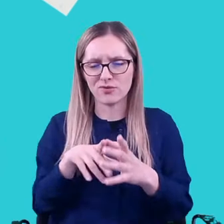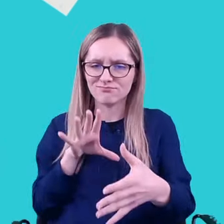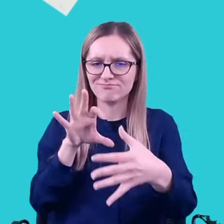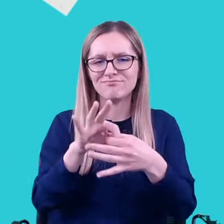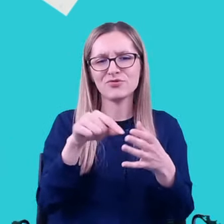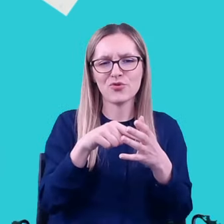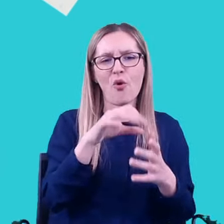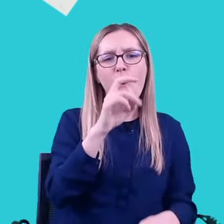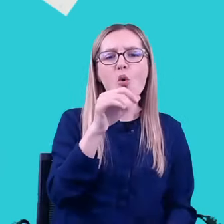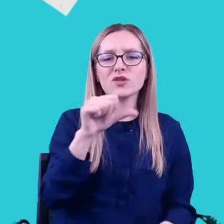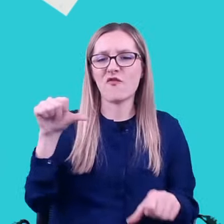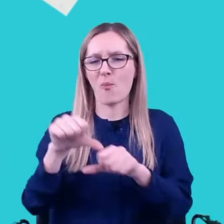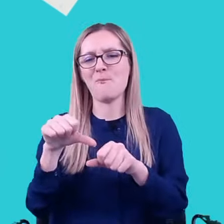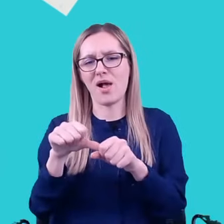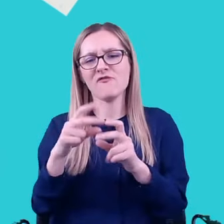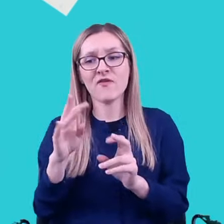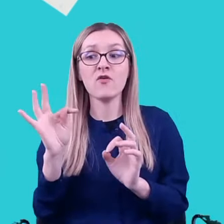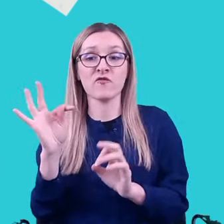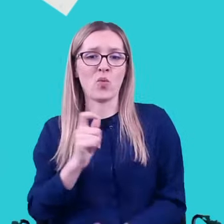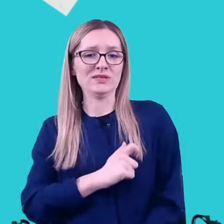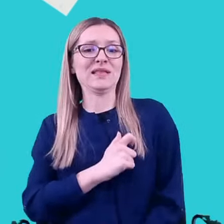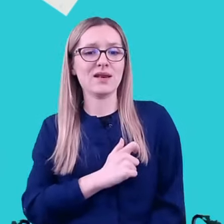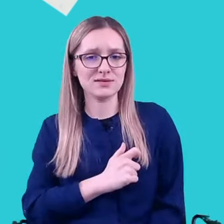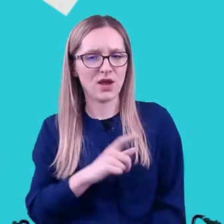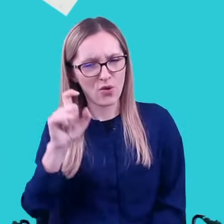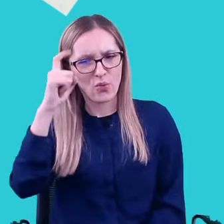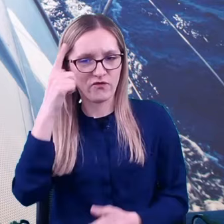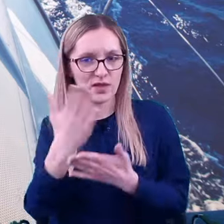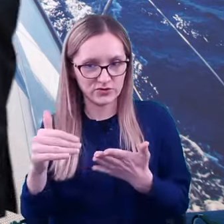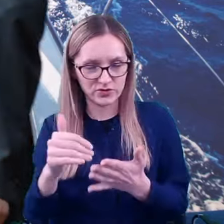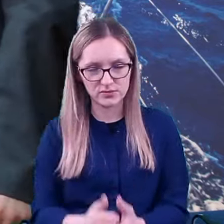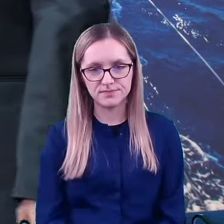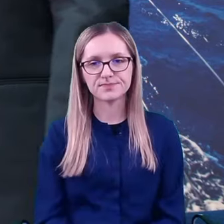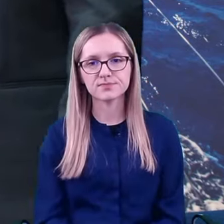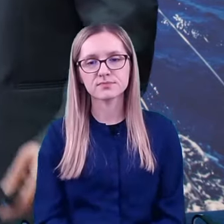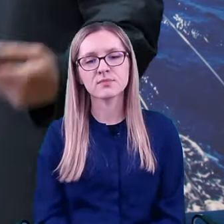which core is the MEA. In practice this is rarely used.